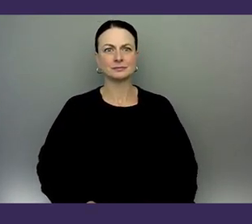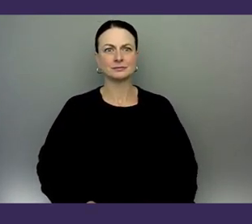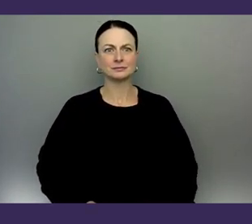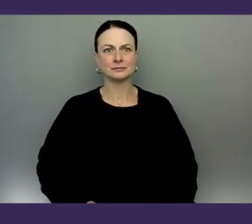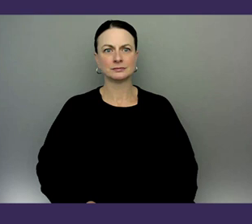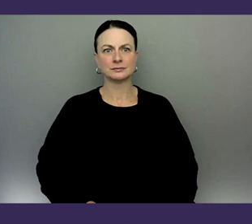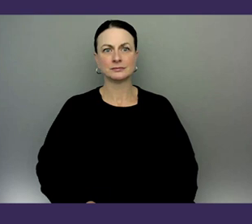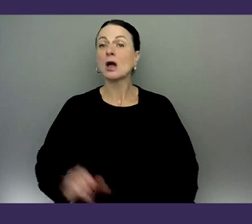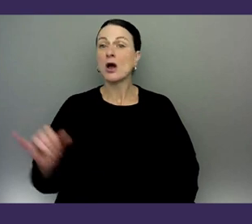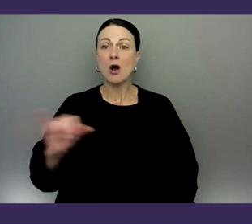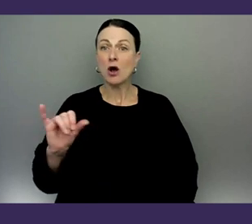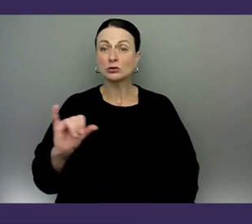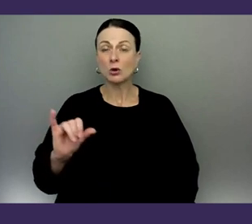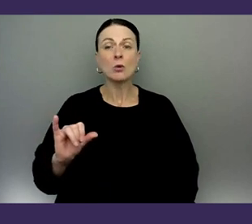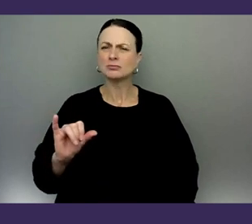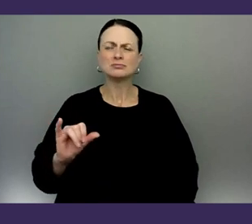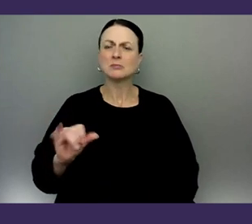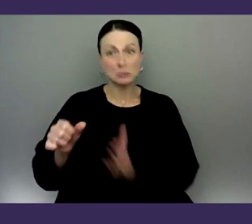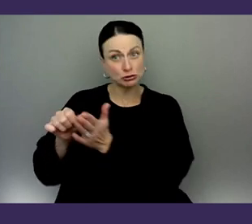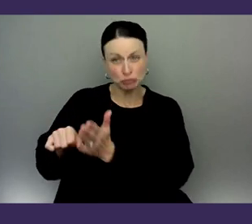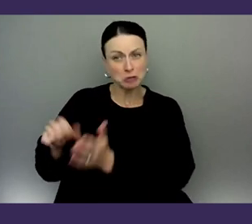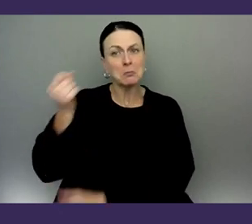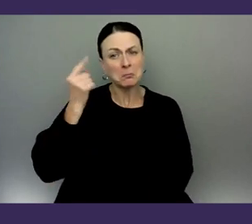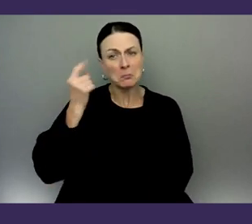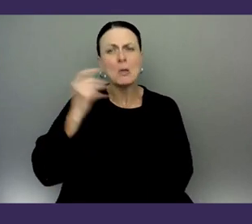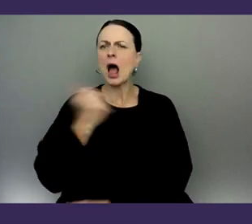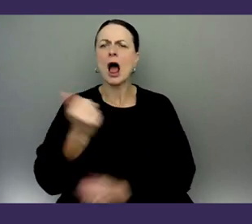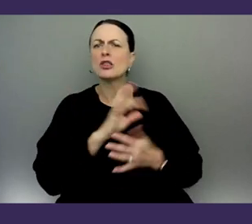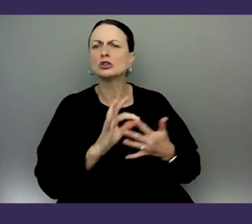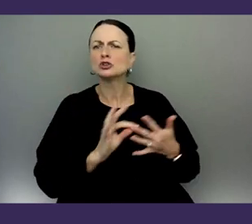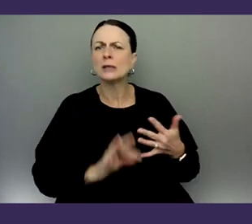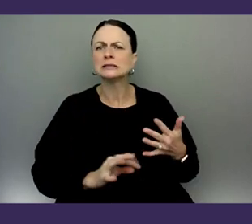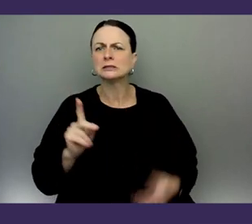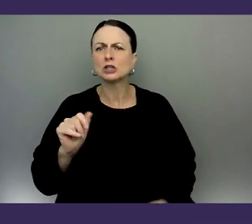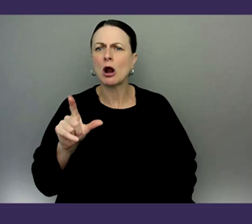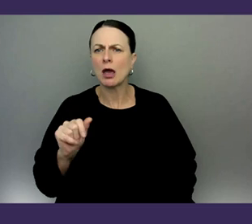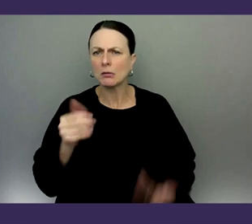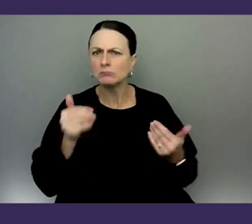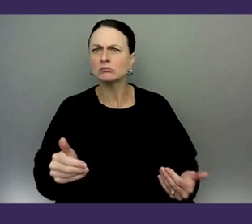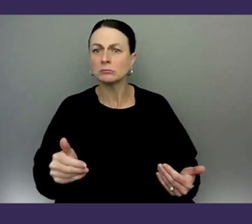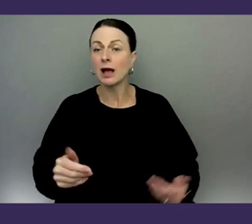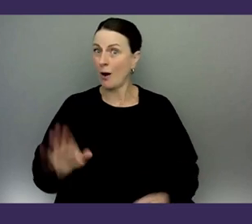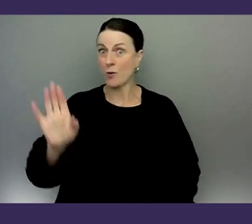what other choices has Karla been able to make? Very important, at the bank,